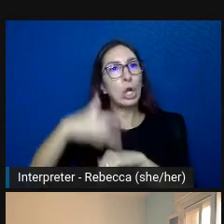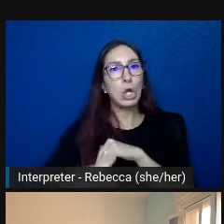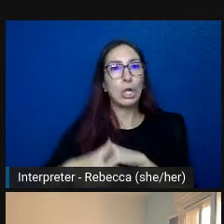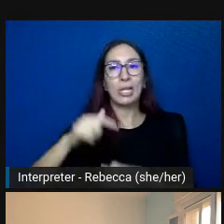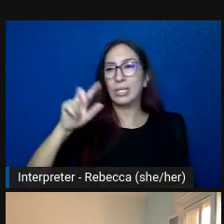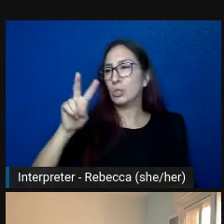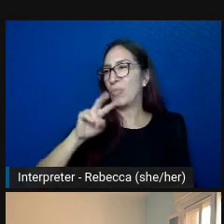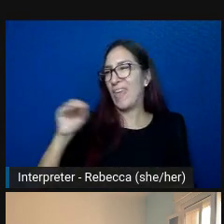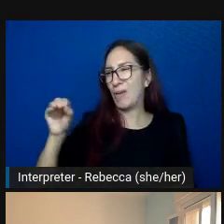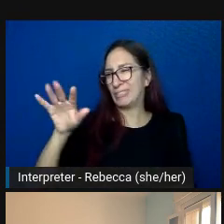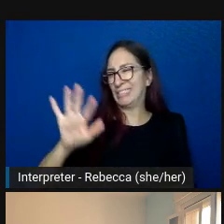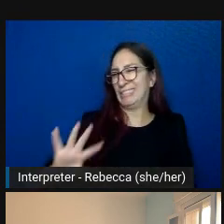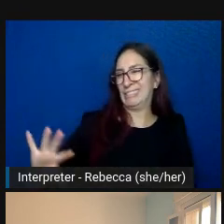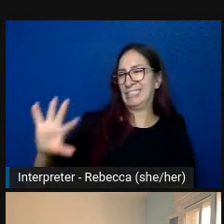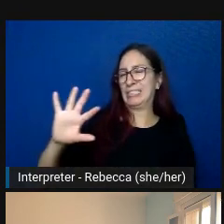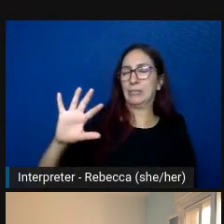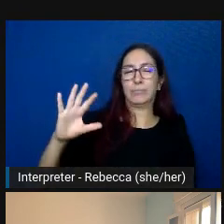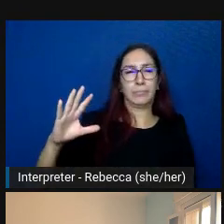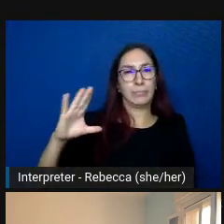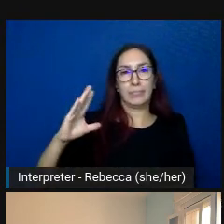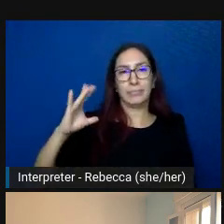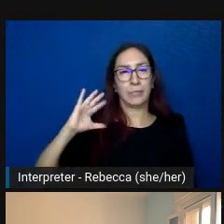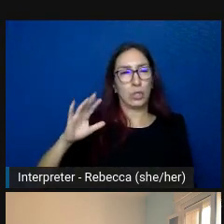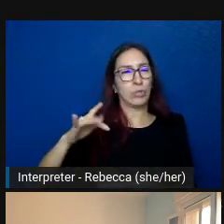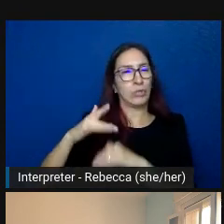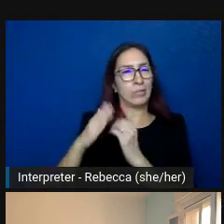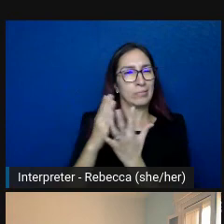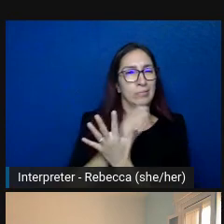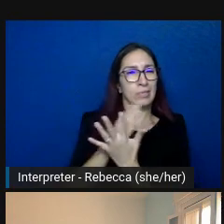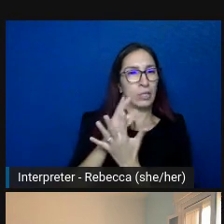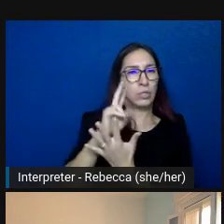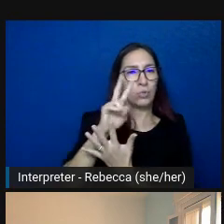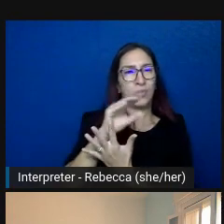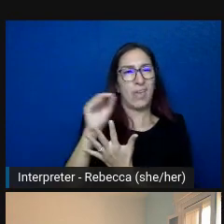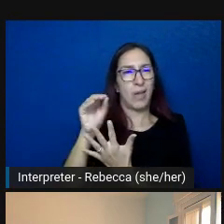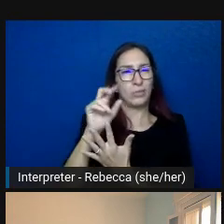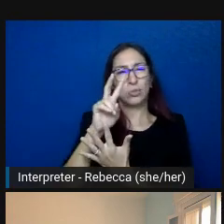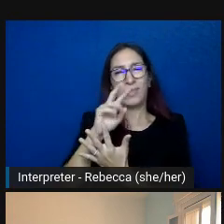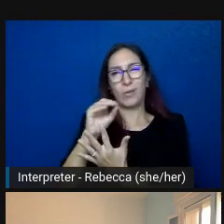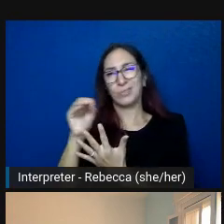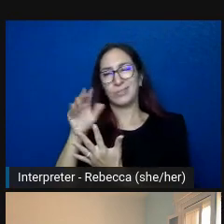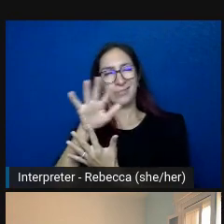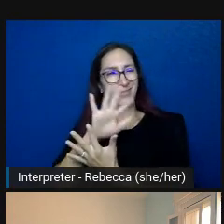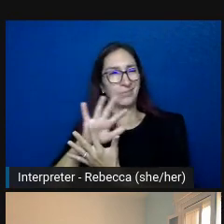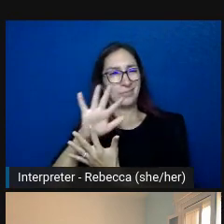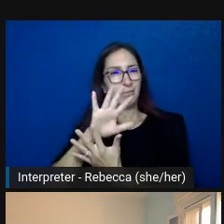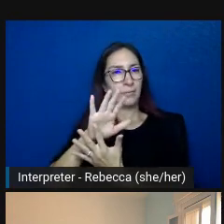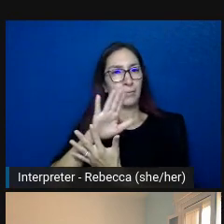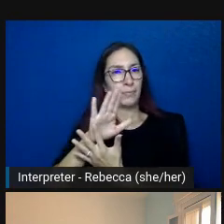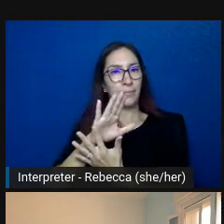at the beginning of the century, were not very welcome